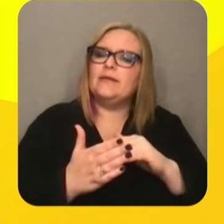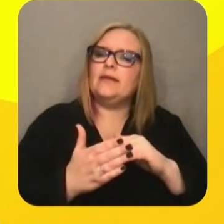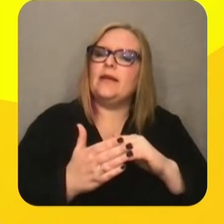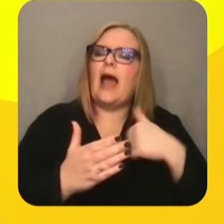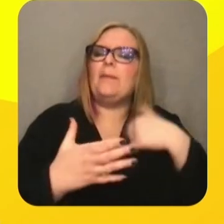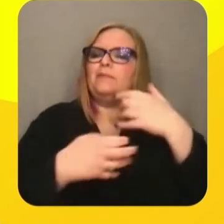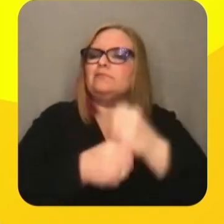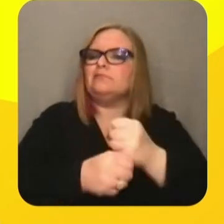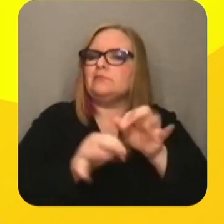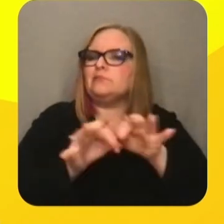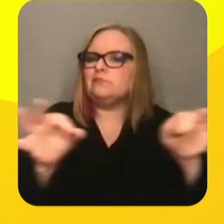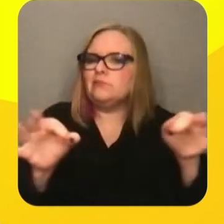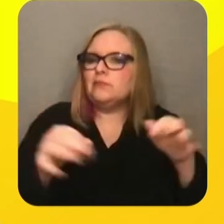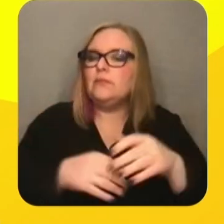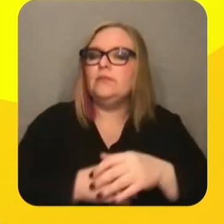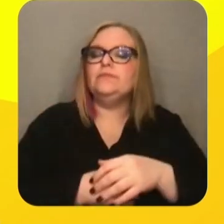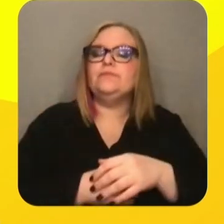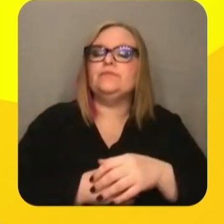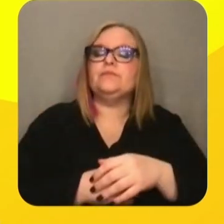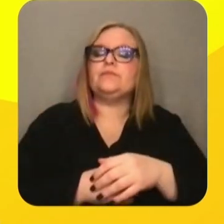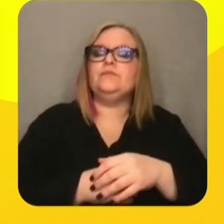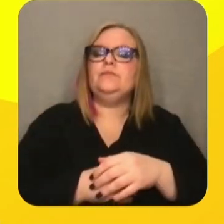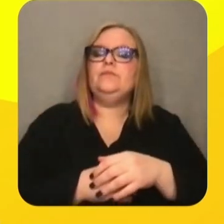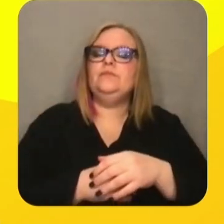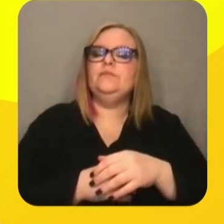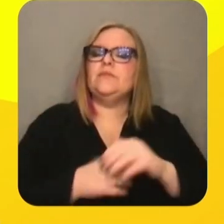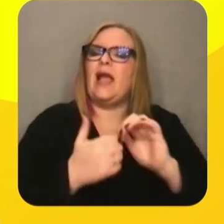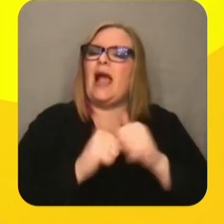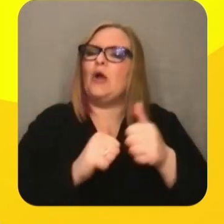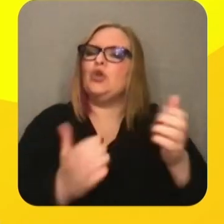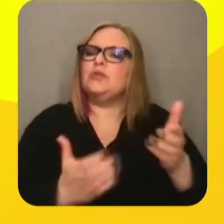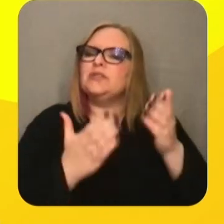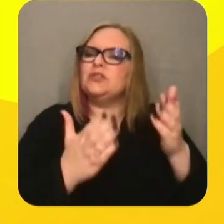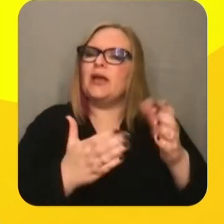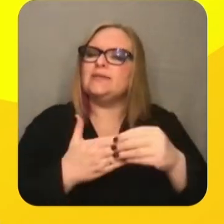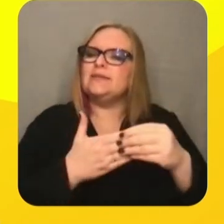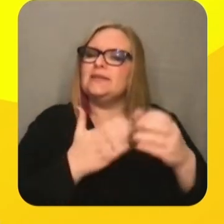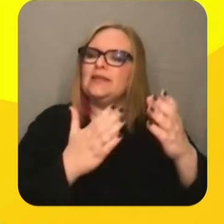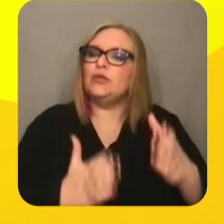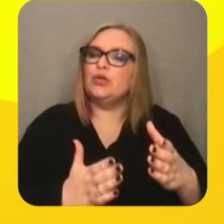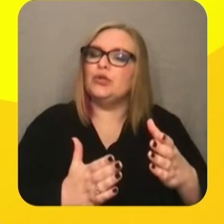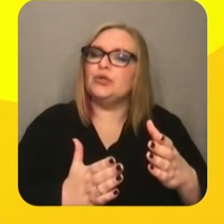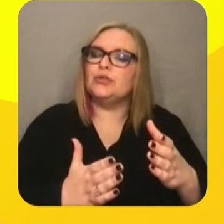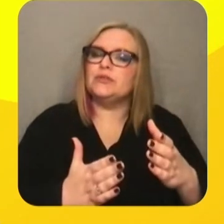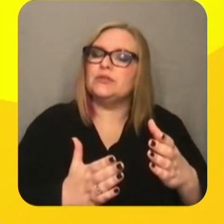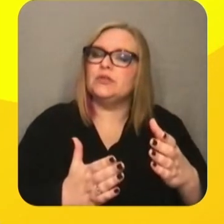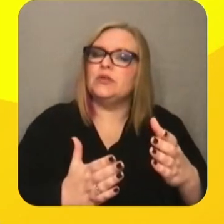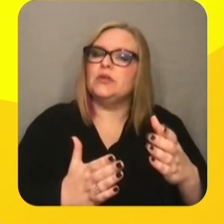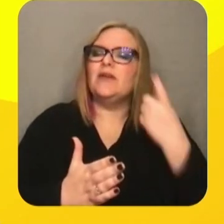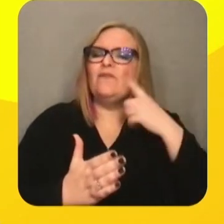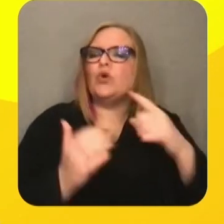How would you suggest that leaders, and this is for tech but we can broaden it.